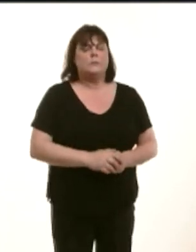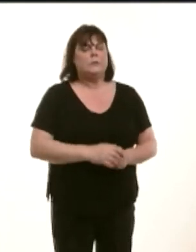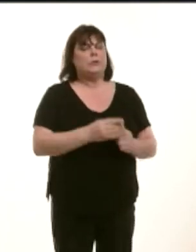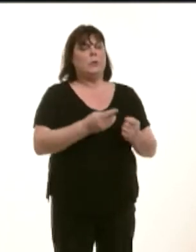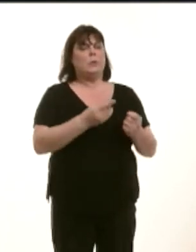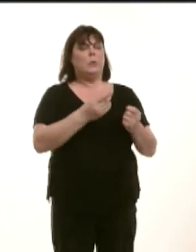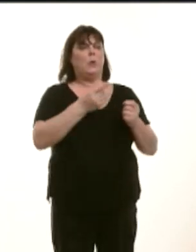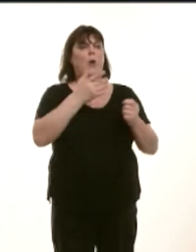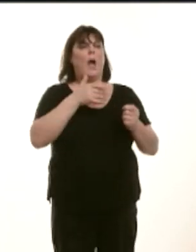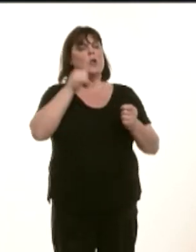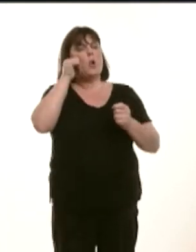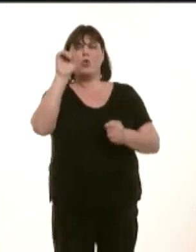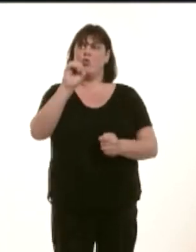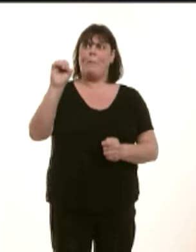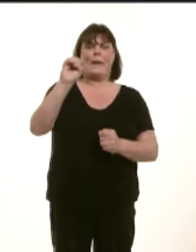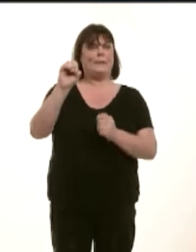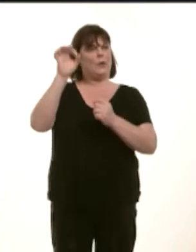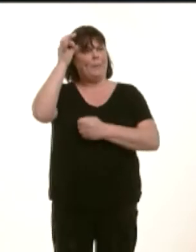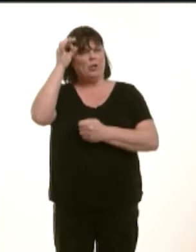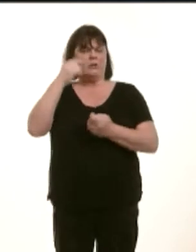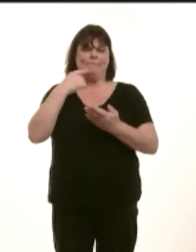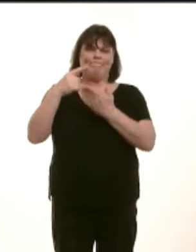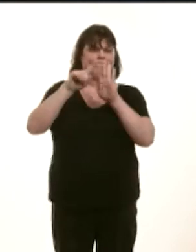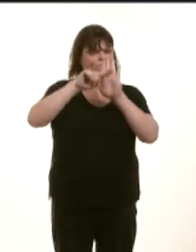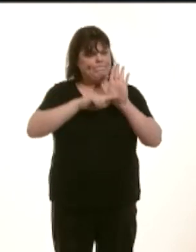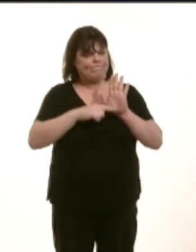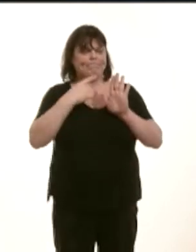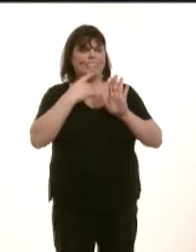Commission that may make it more difficult for them to retain and maintain their organic